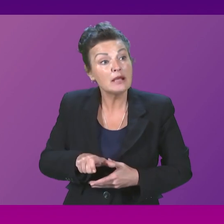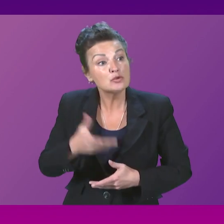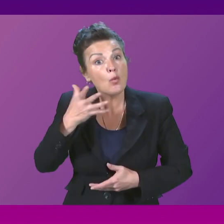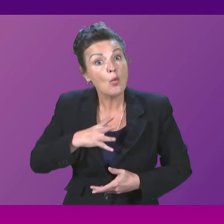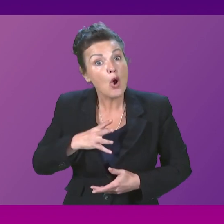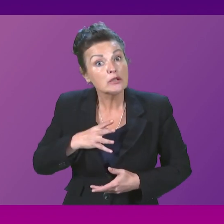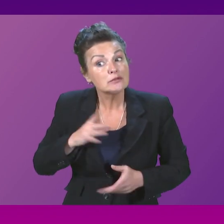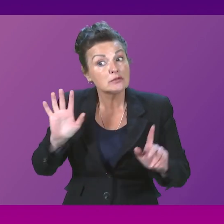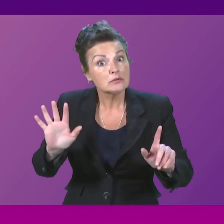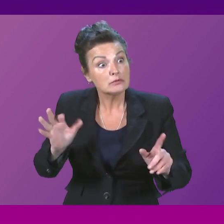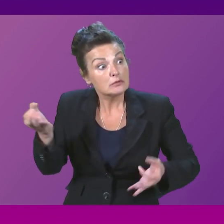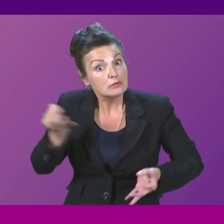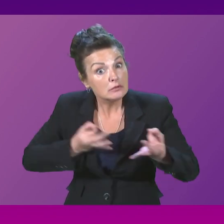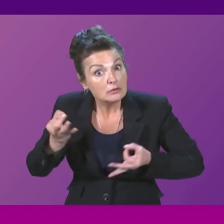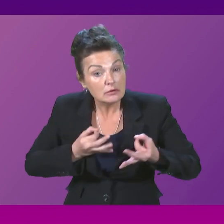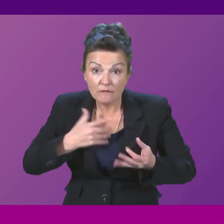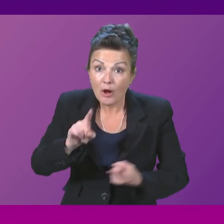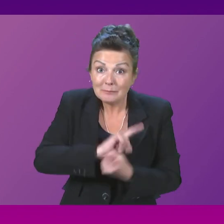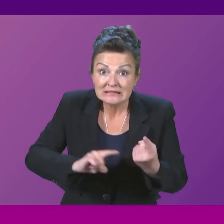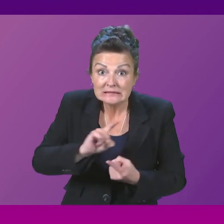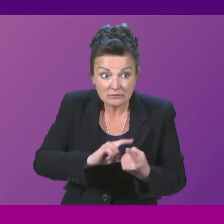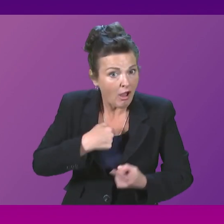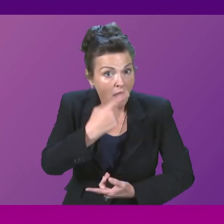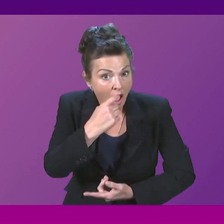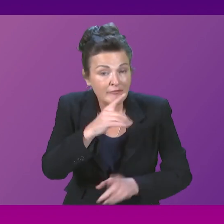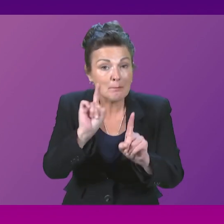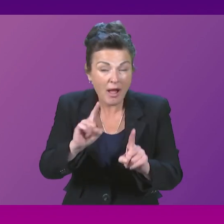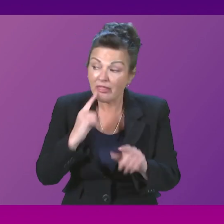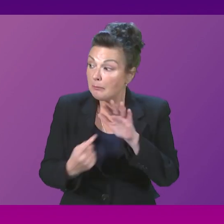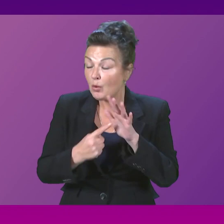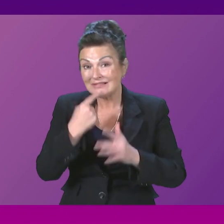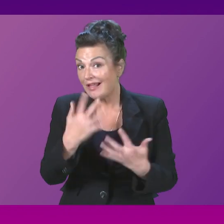Parliament that the Deputy First Minister met Fornethy survivors in June of this year